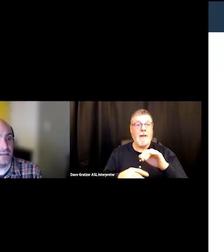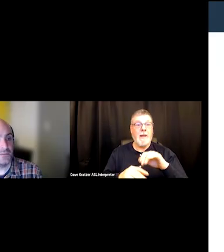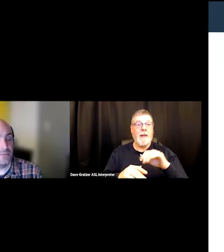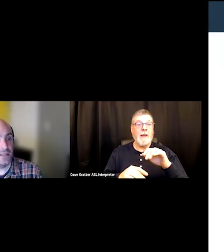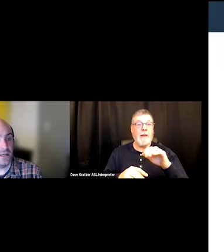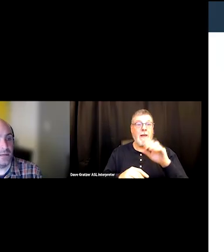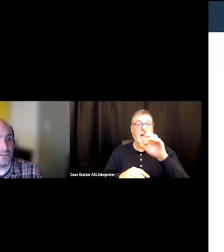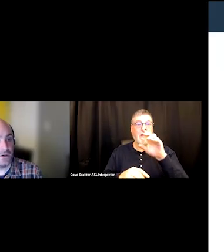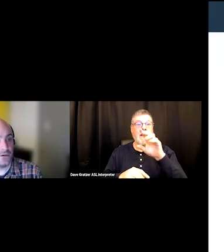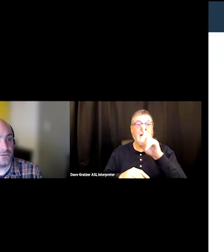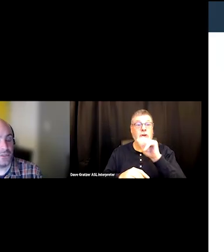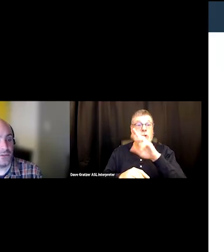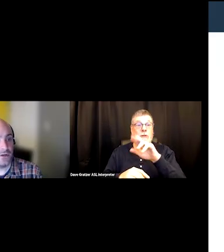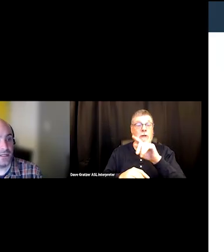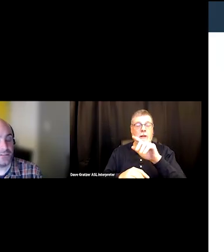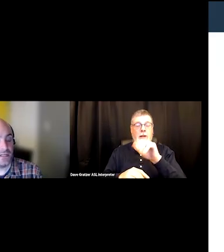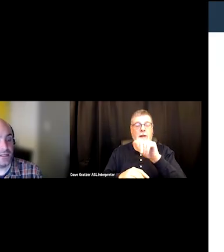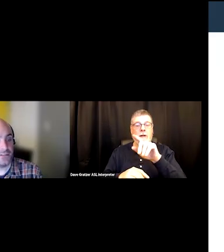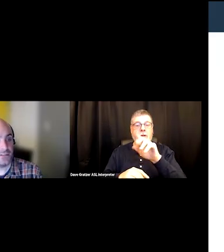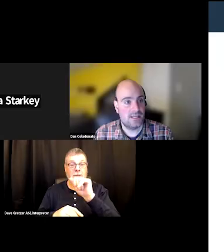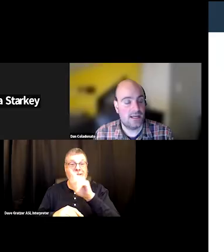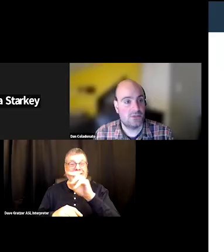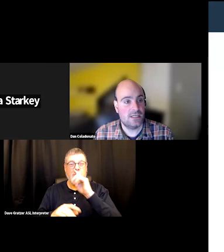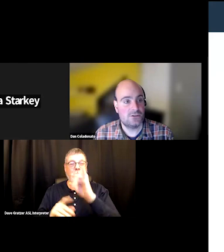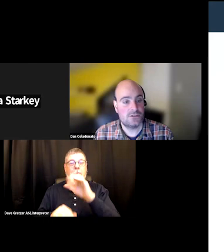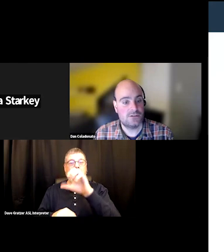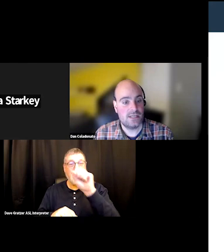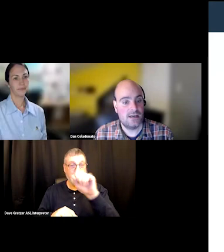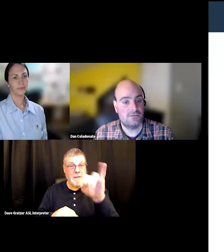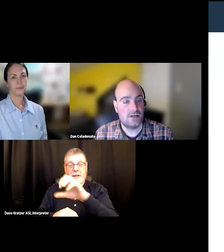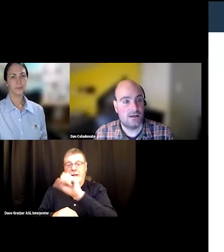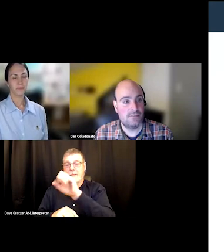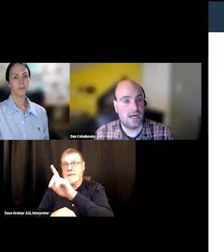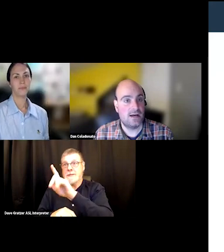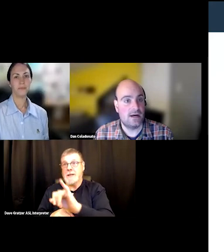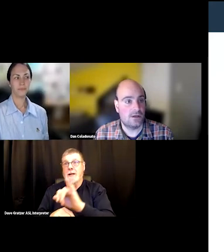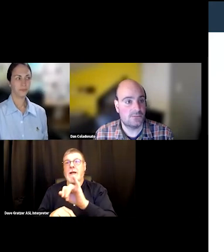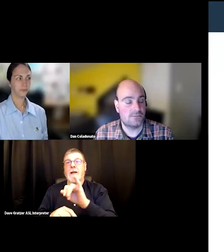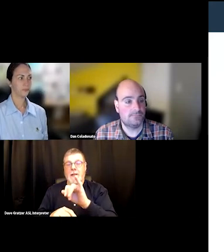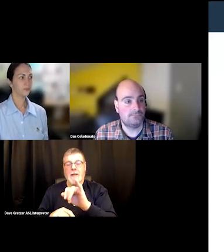that submit MSRs with their SSI and SSDI applications have higher outcomes.